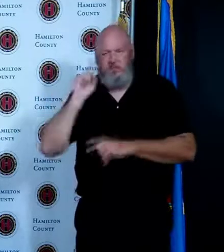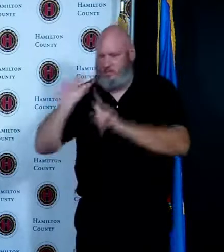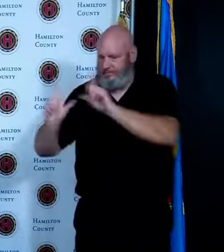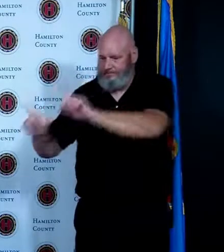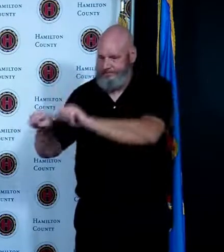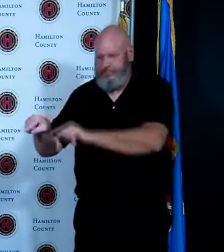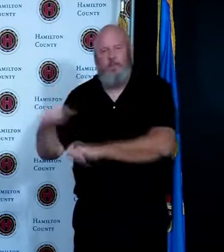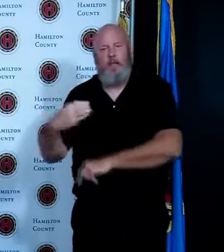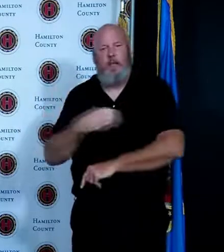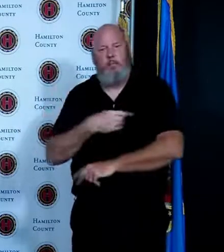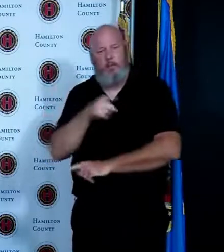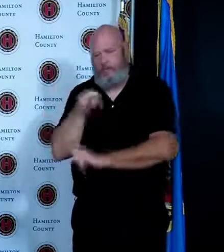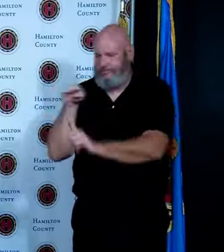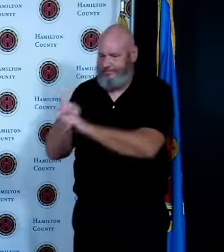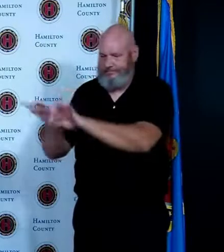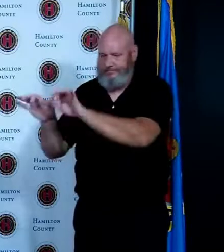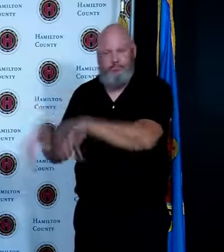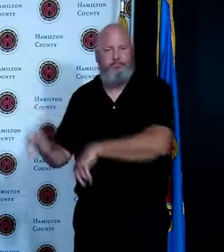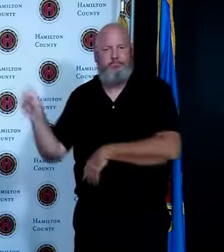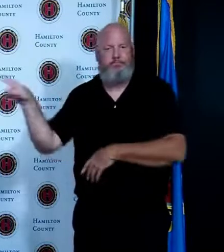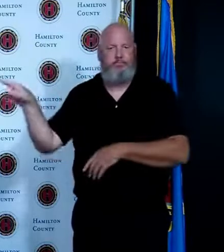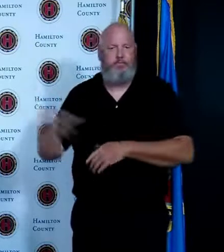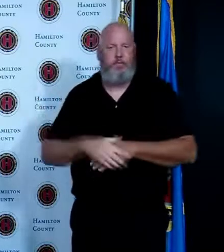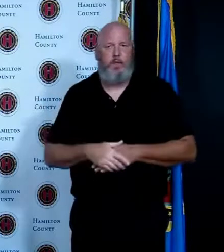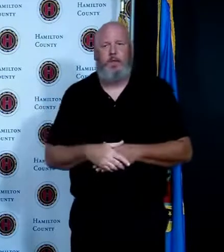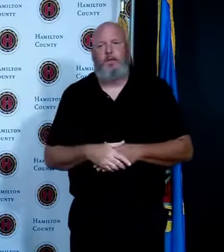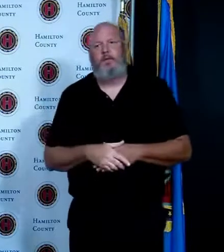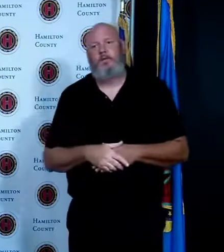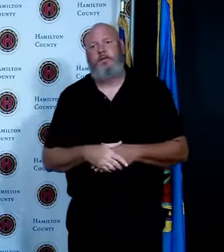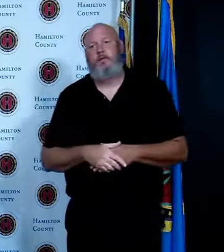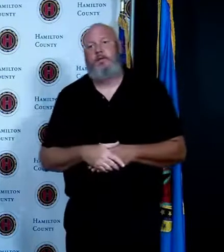not give health districts the opportunity to write a citation as we